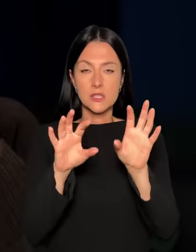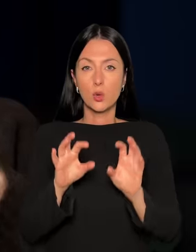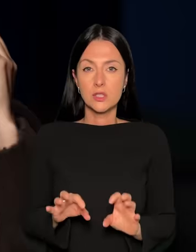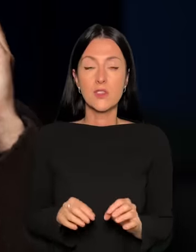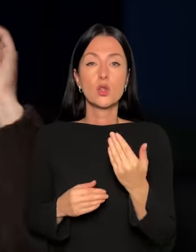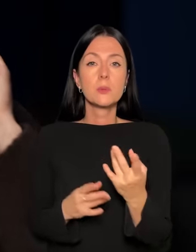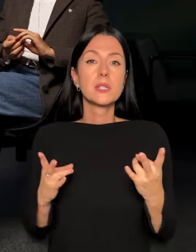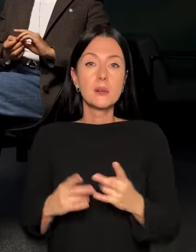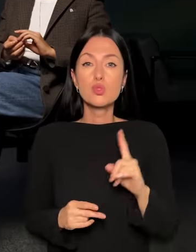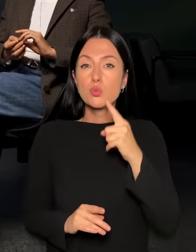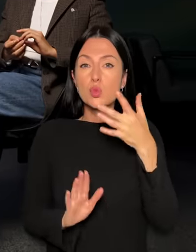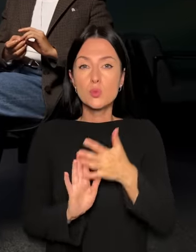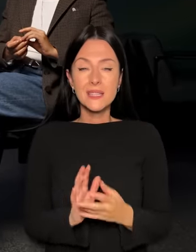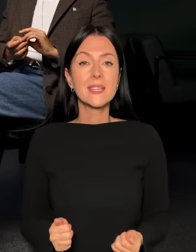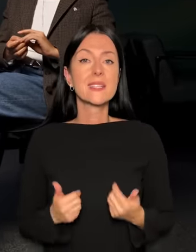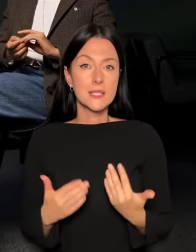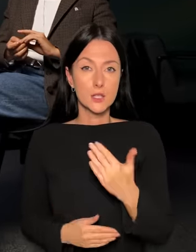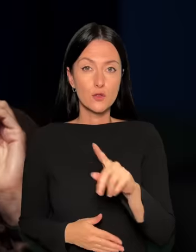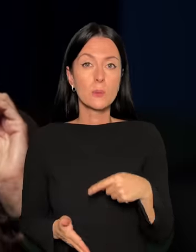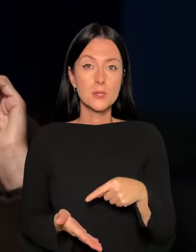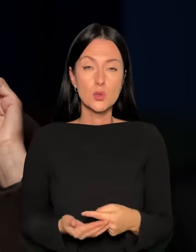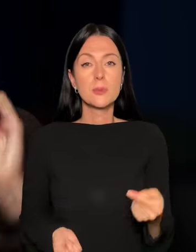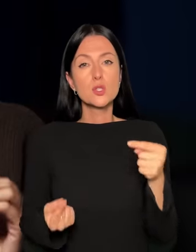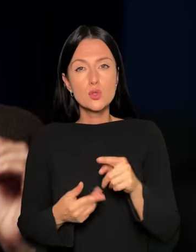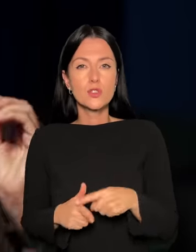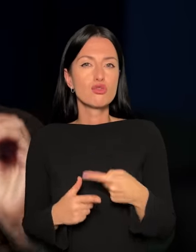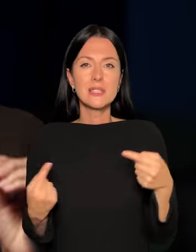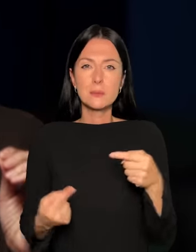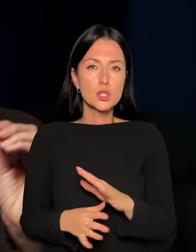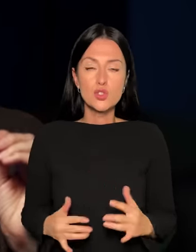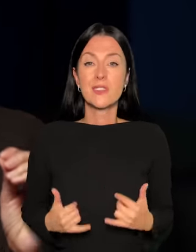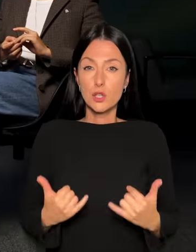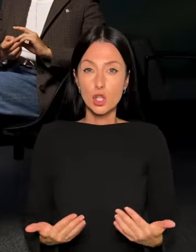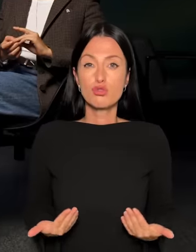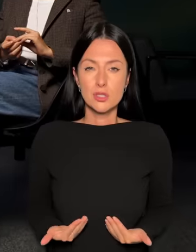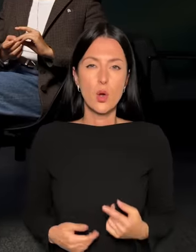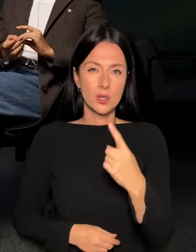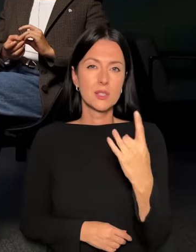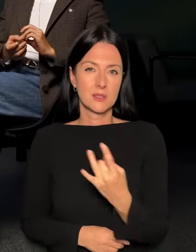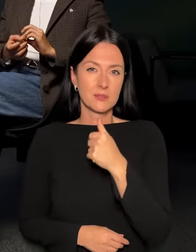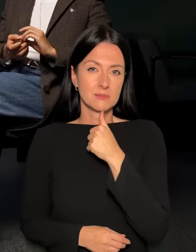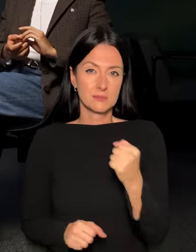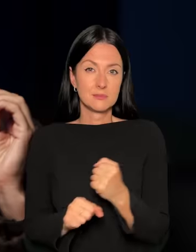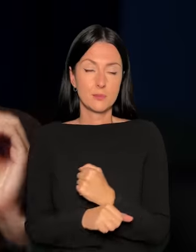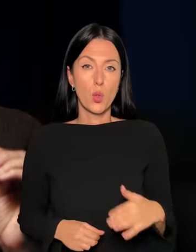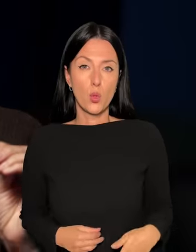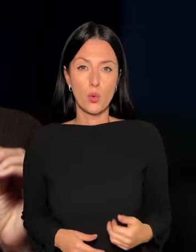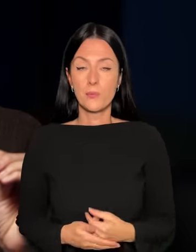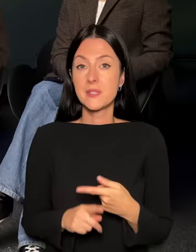You need to break a leg once to understand how well your city is adapted for living or not.